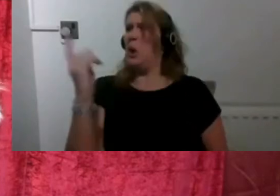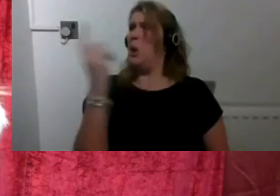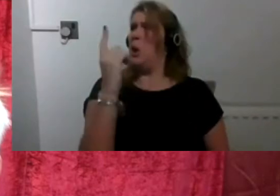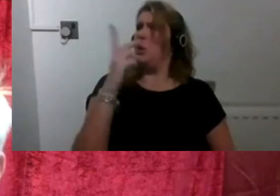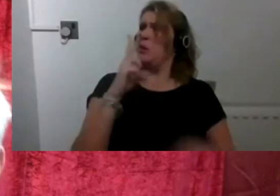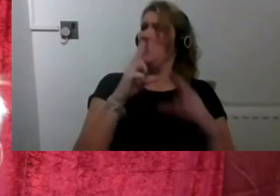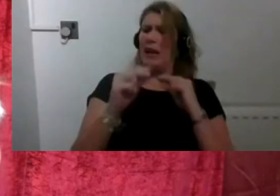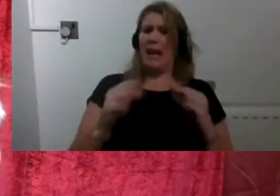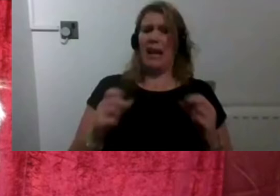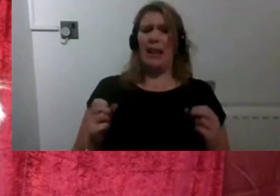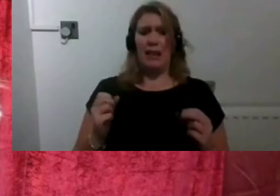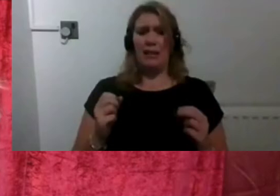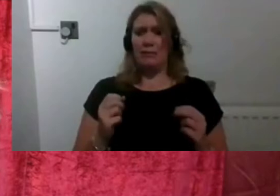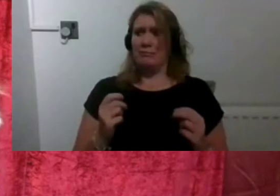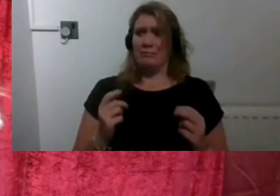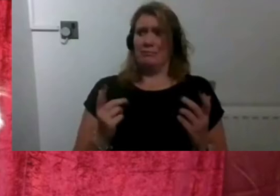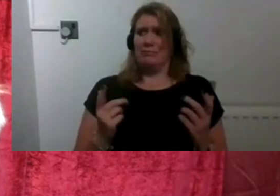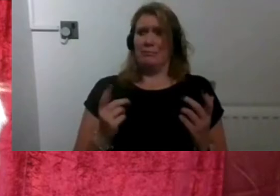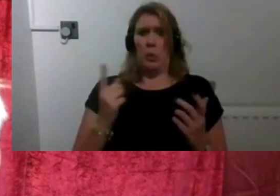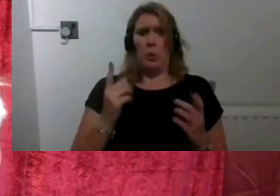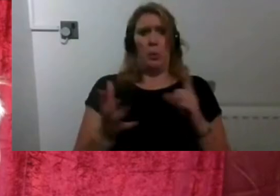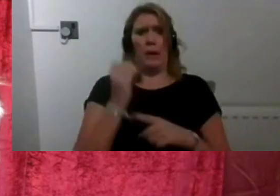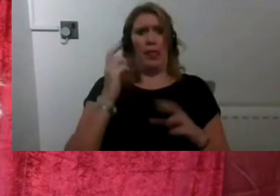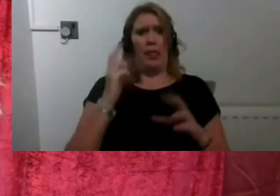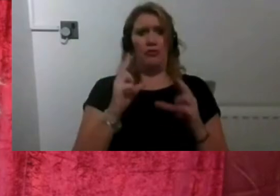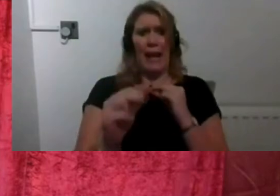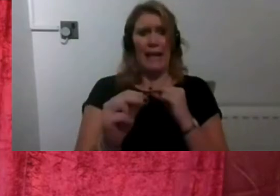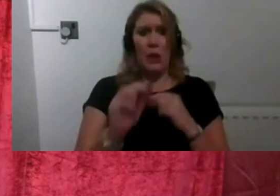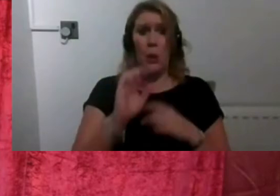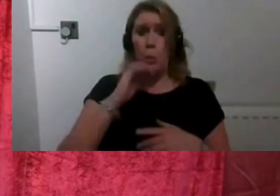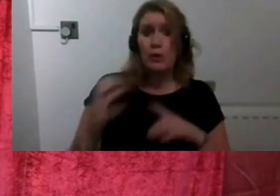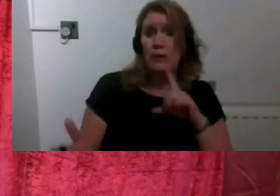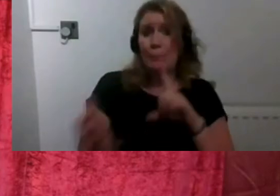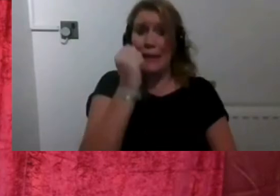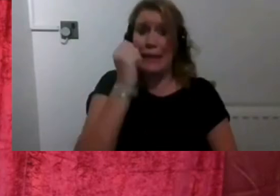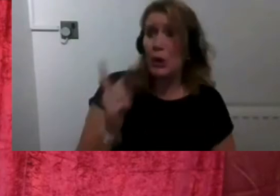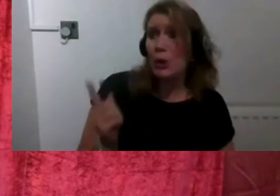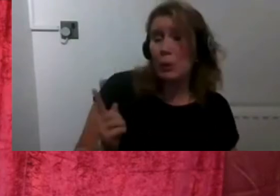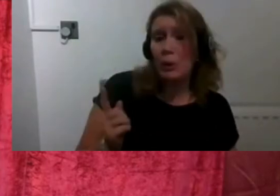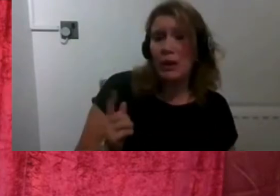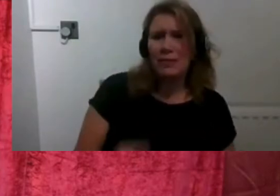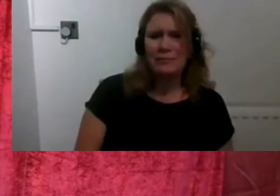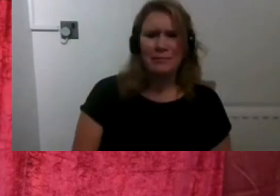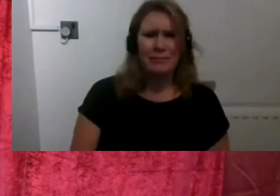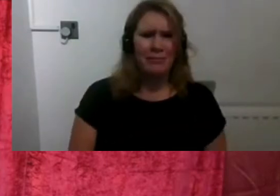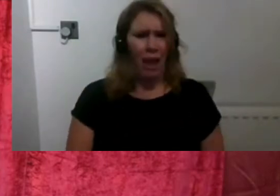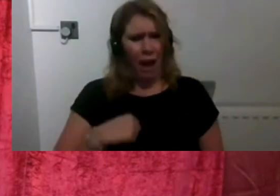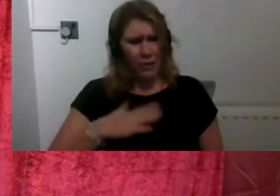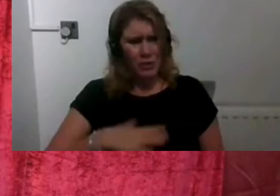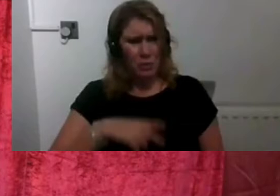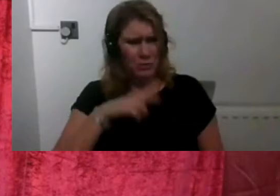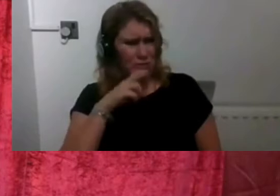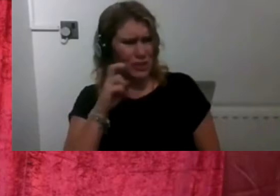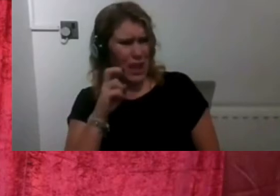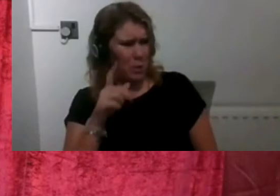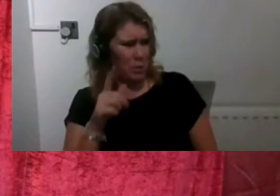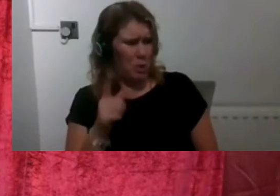'who's winning the race, Is she gonna beat you mate?' I just want to shout 'you what mate?